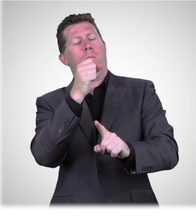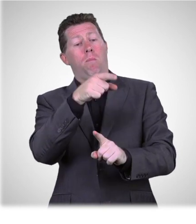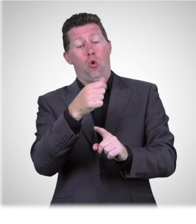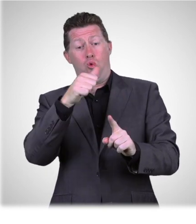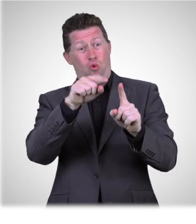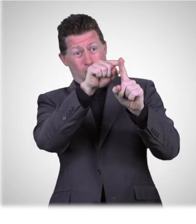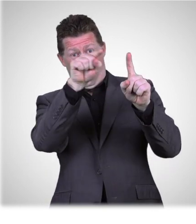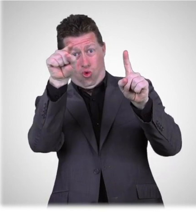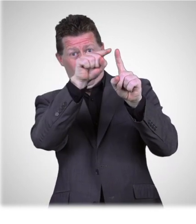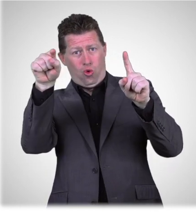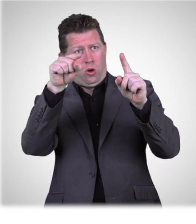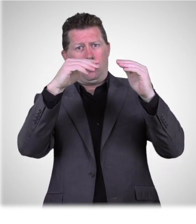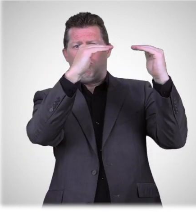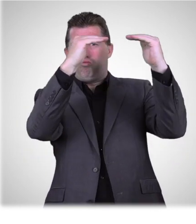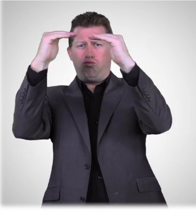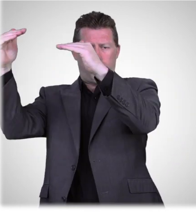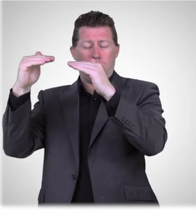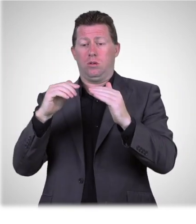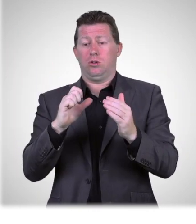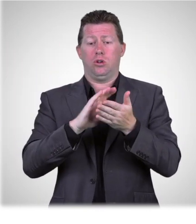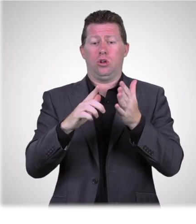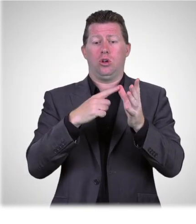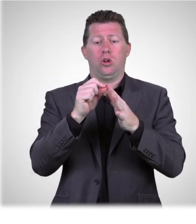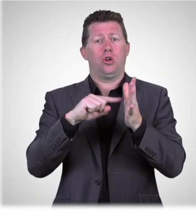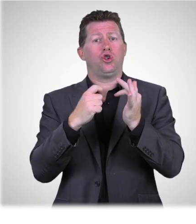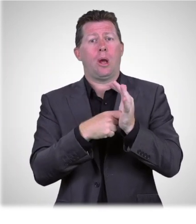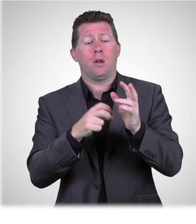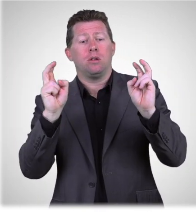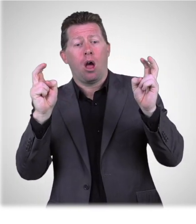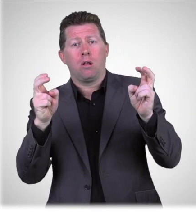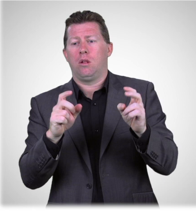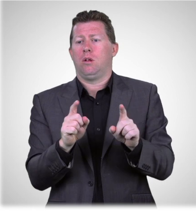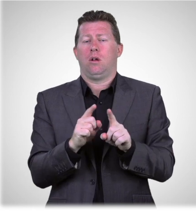level learning objectives as a chapter title, for example, if using the books feature on Moodle,